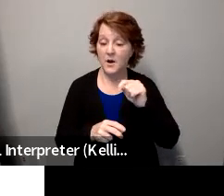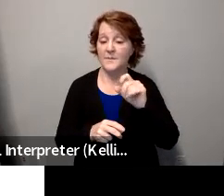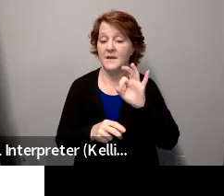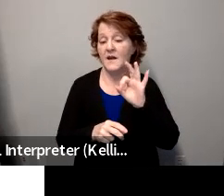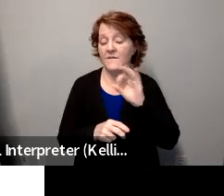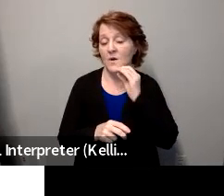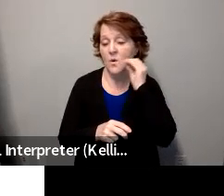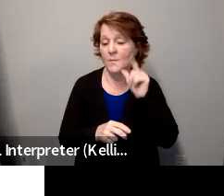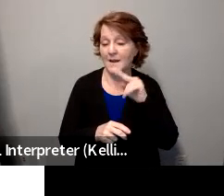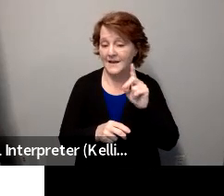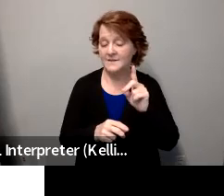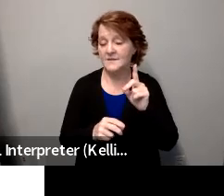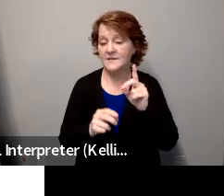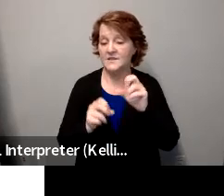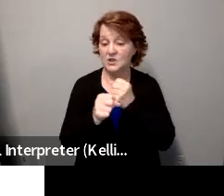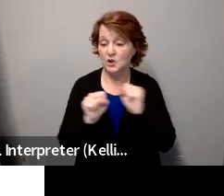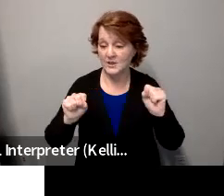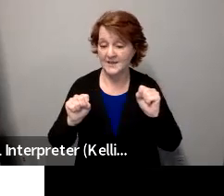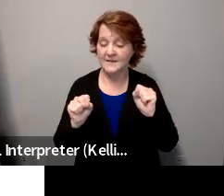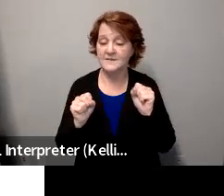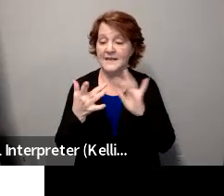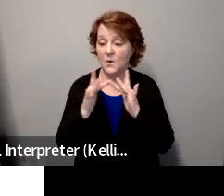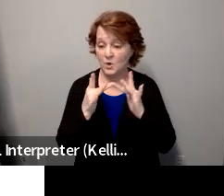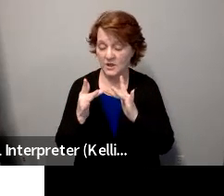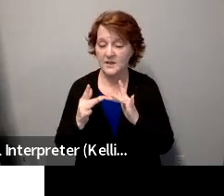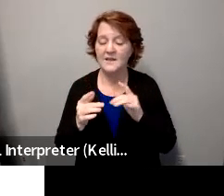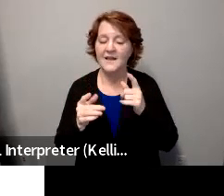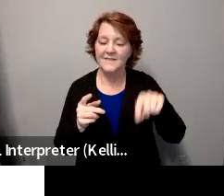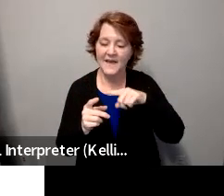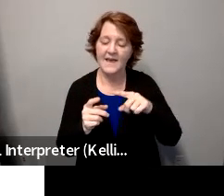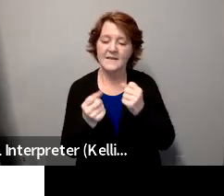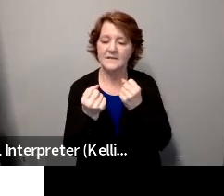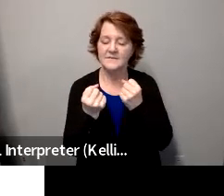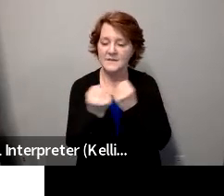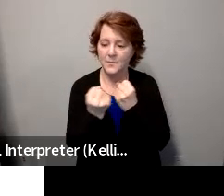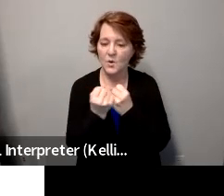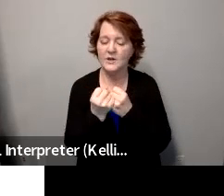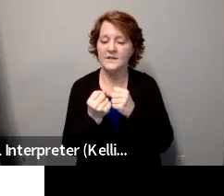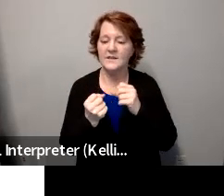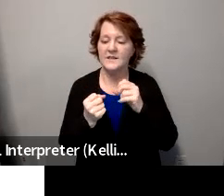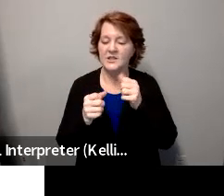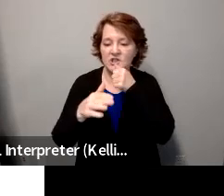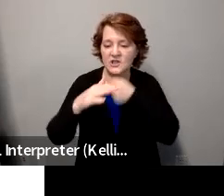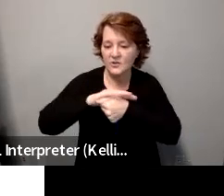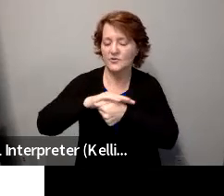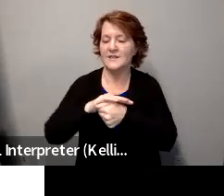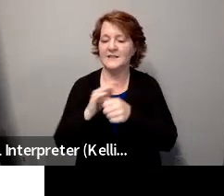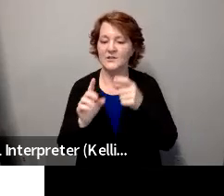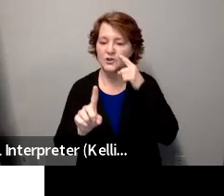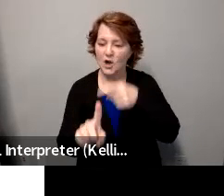homeland security and Health and Human Services on policy planning and training issues. For example, she co-chaired the United